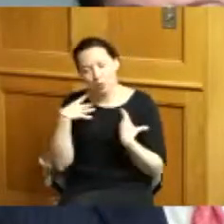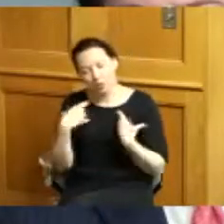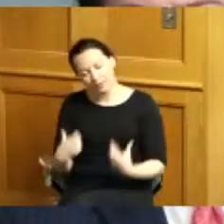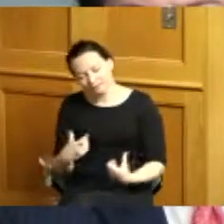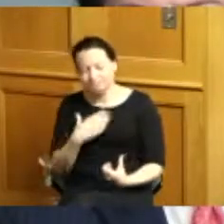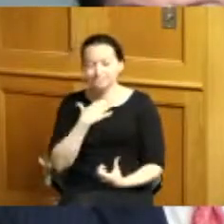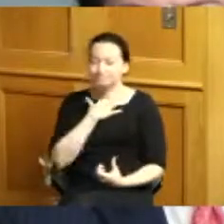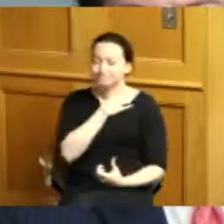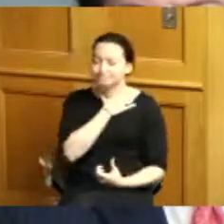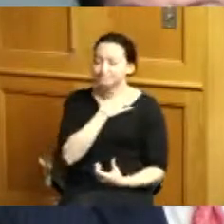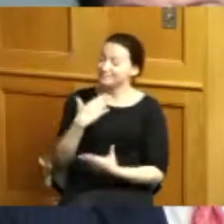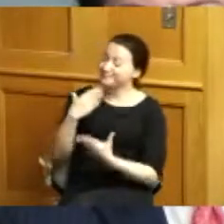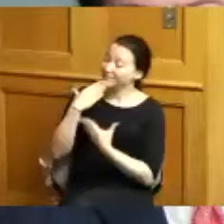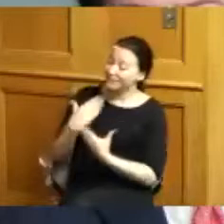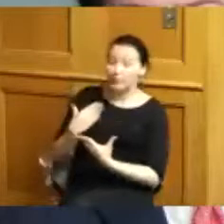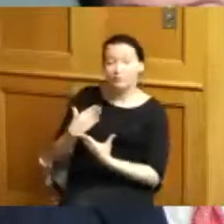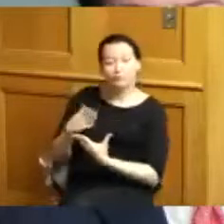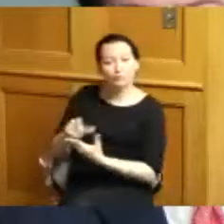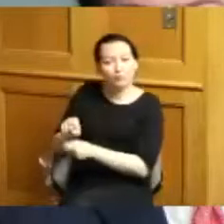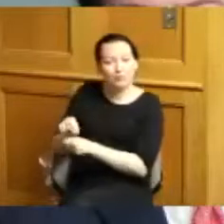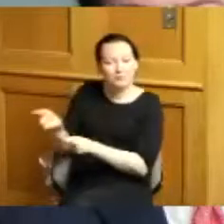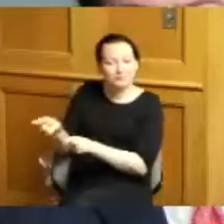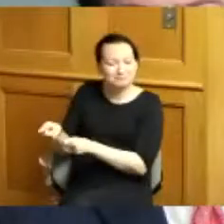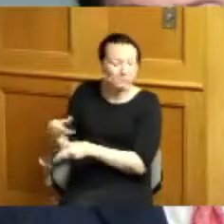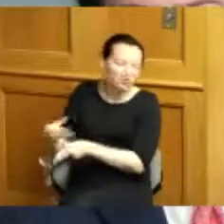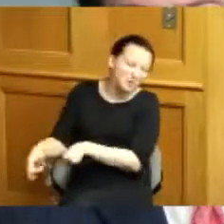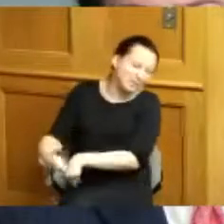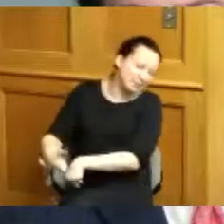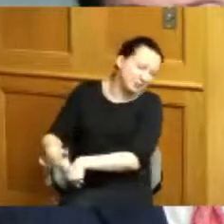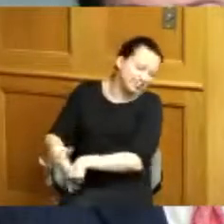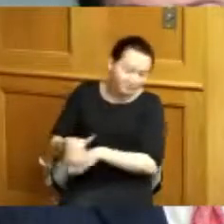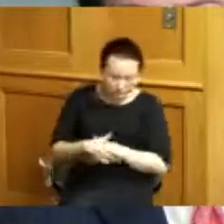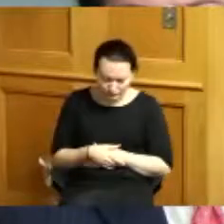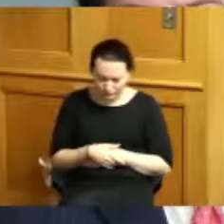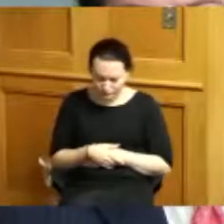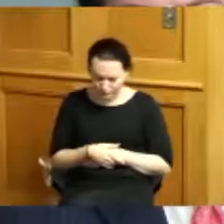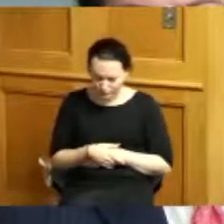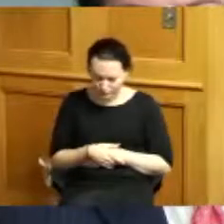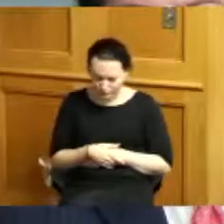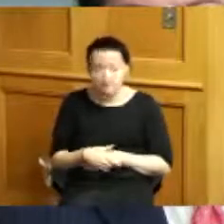grateful to have been able to work with him for a little bit of time I'd also like to congratulate